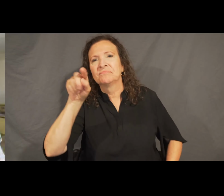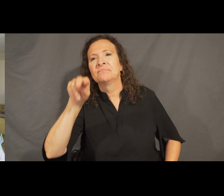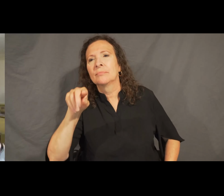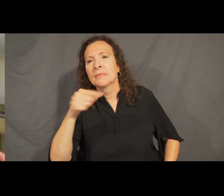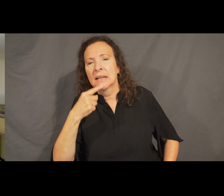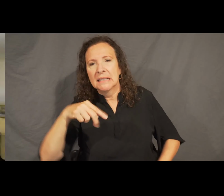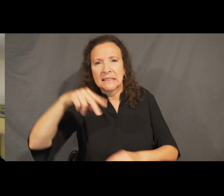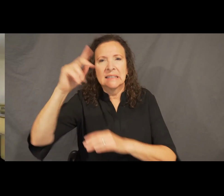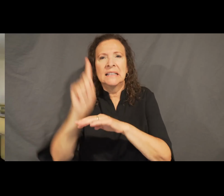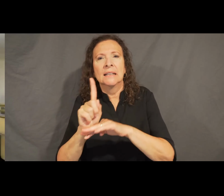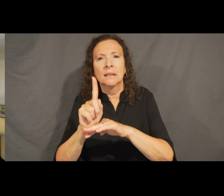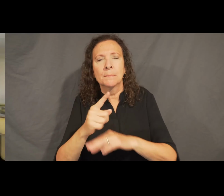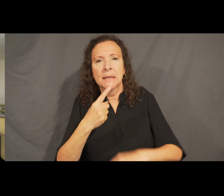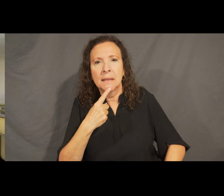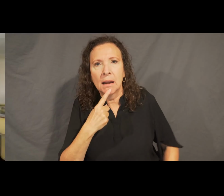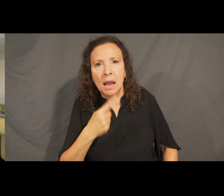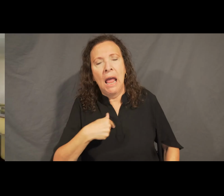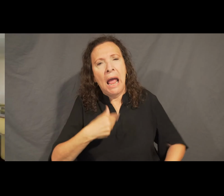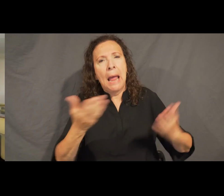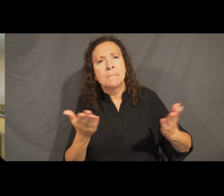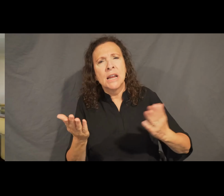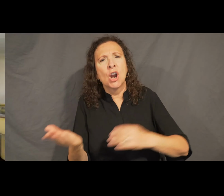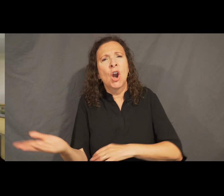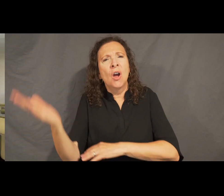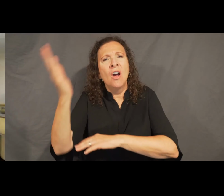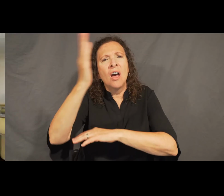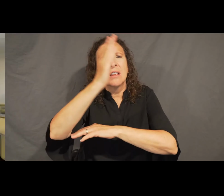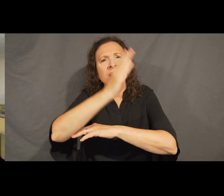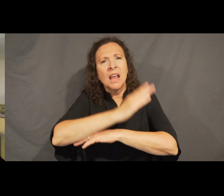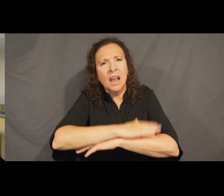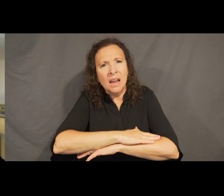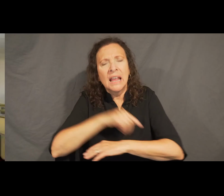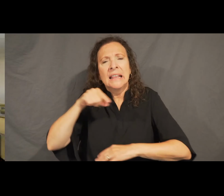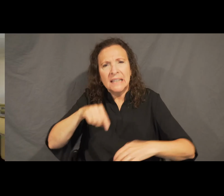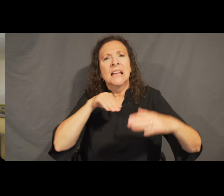I've been at this conference all day, all morning, and this is an accessibility conference.